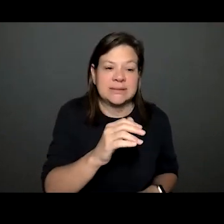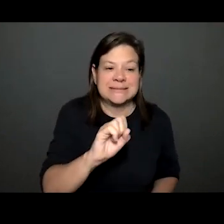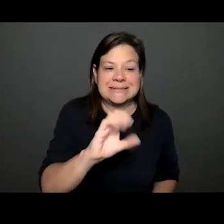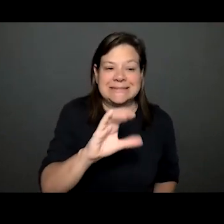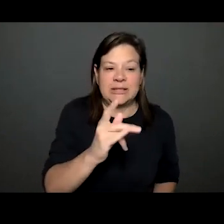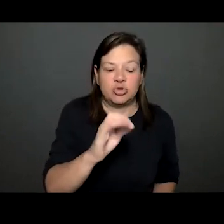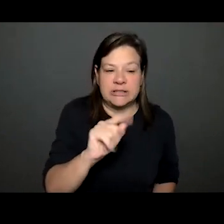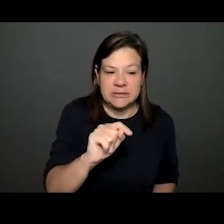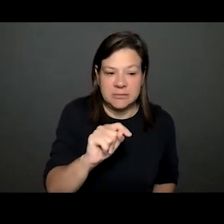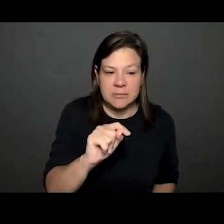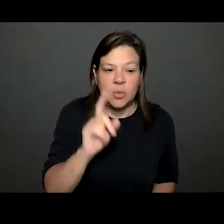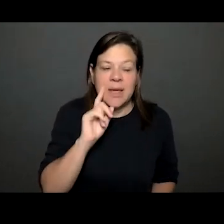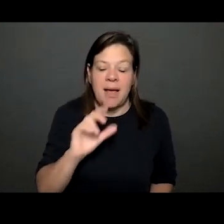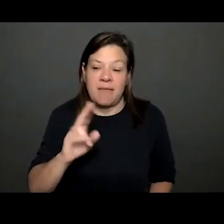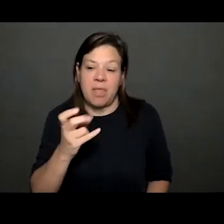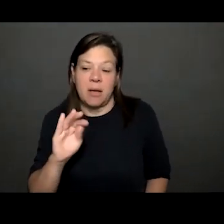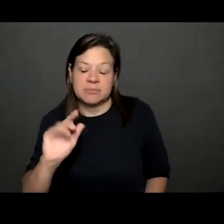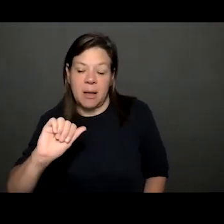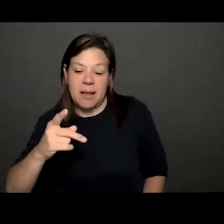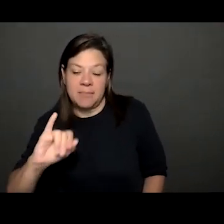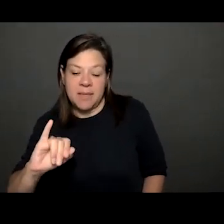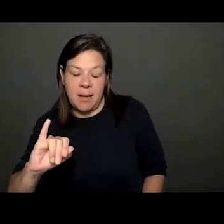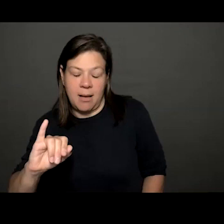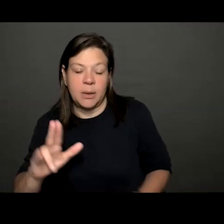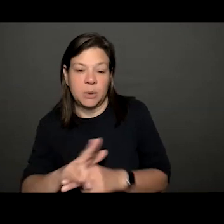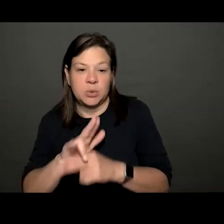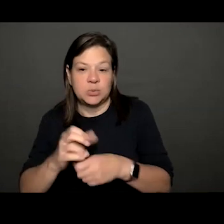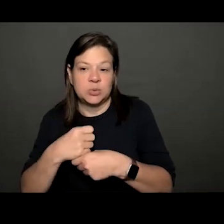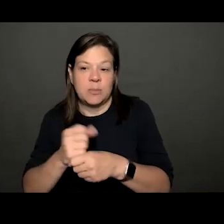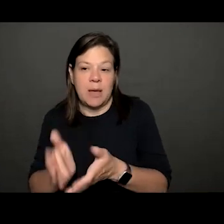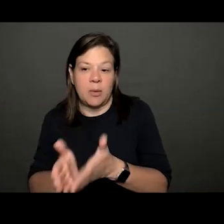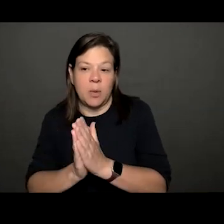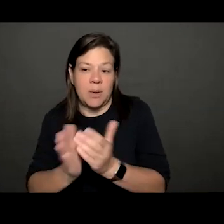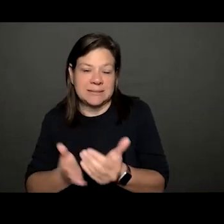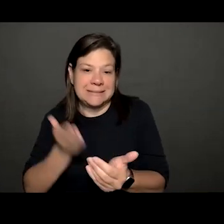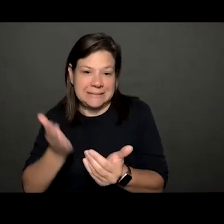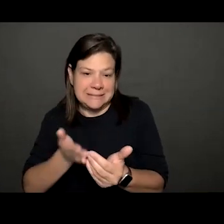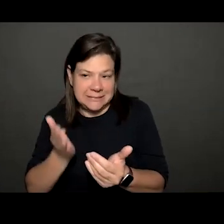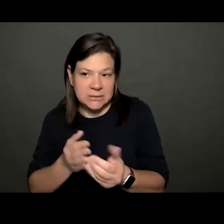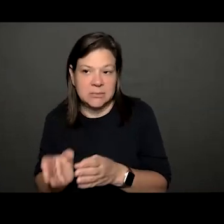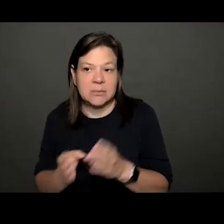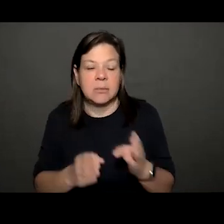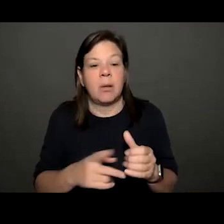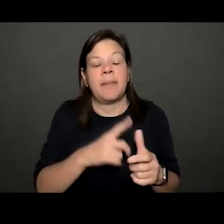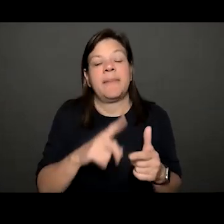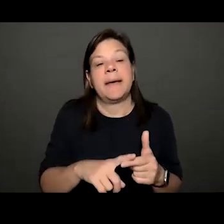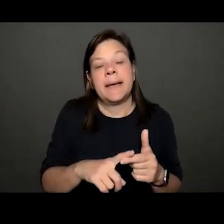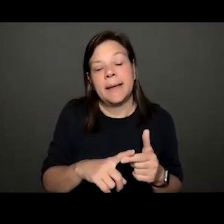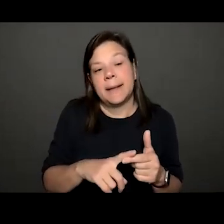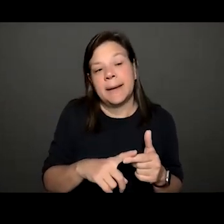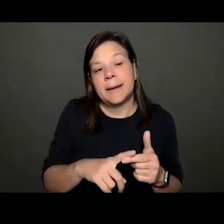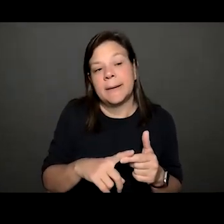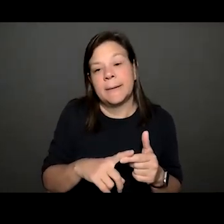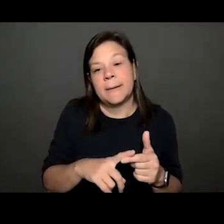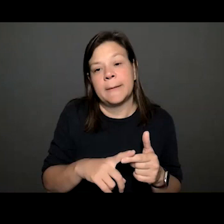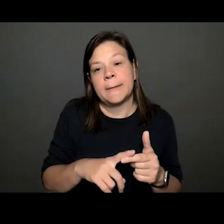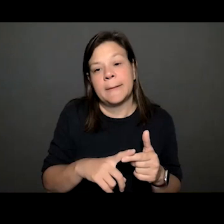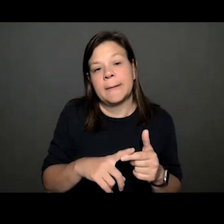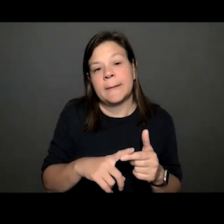AND THEN RIGHT DOWN HERE WE HAVE THE OBJECT TYPE I.D.